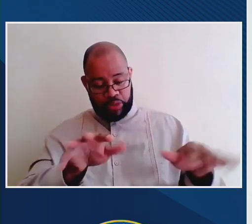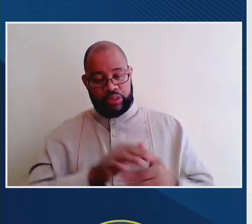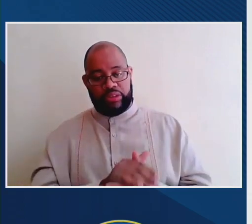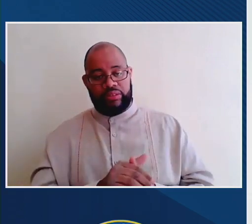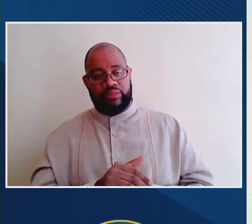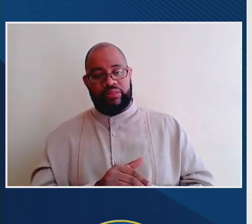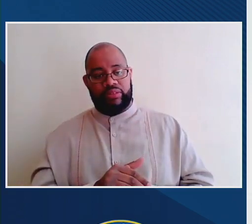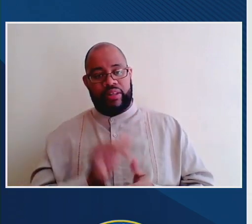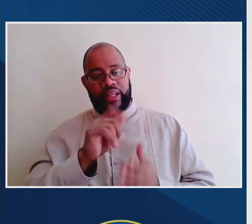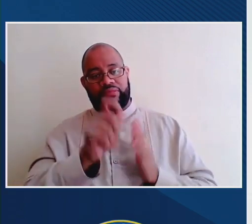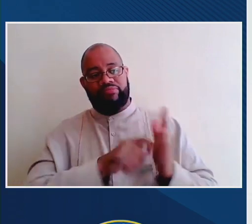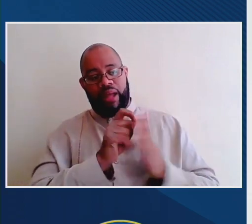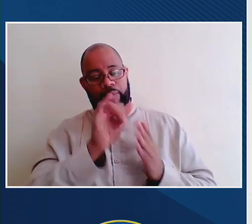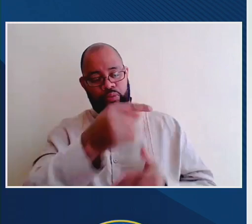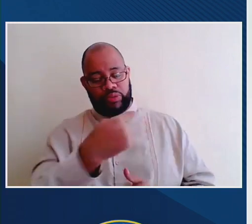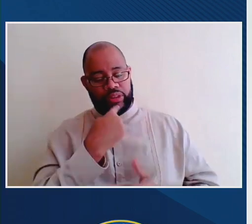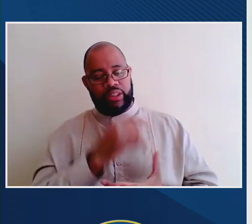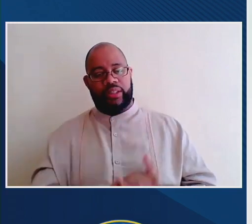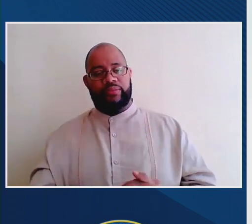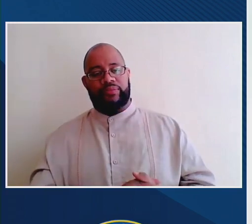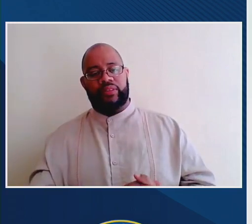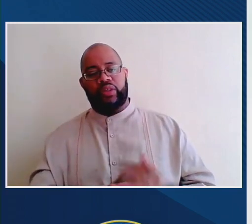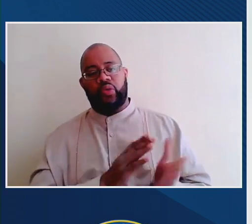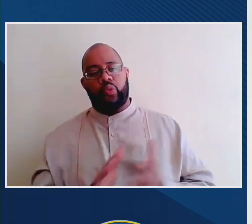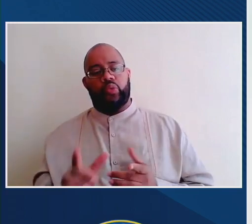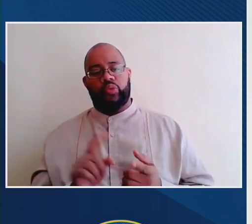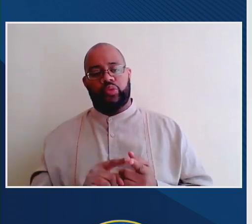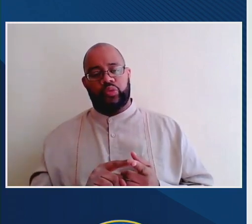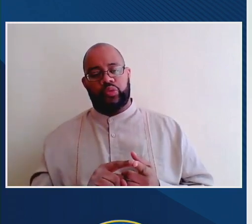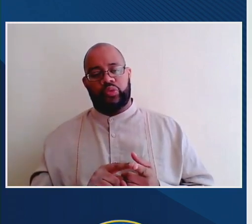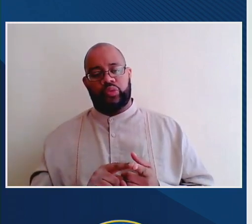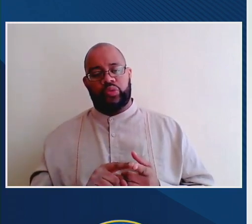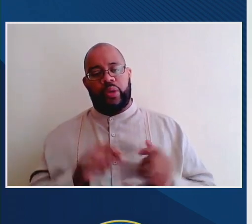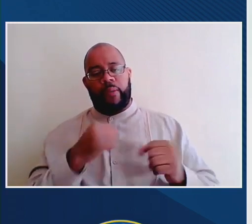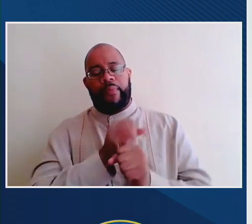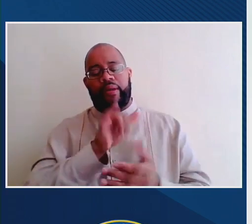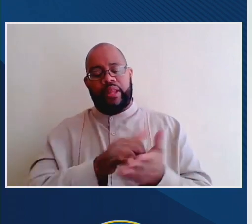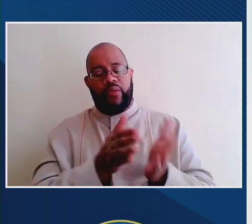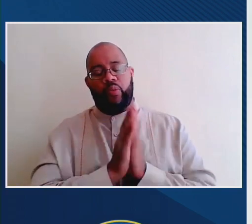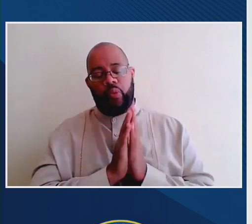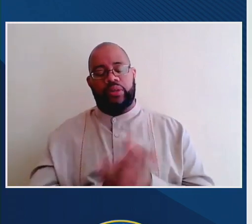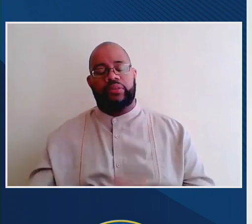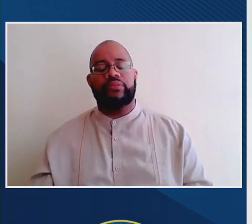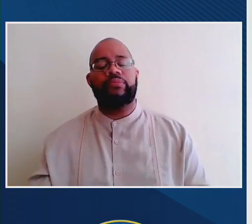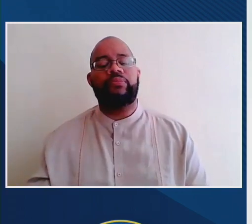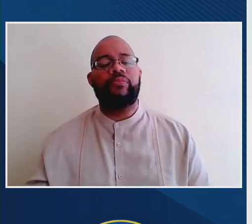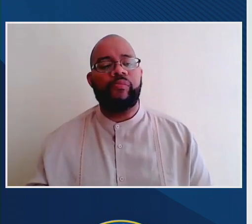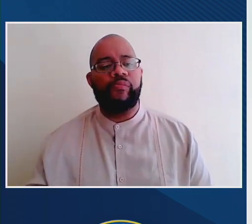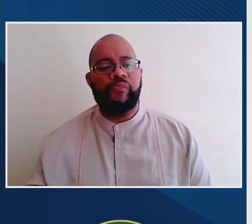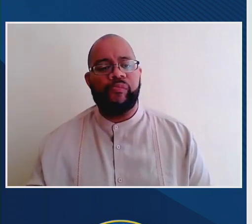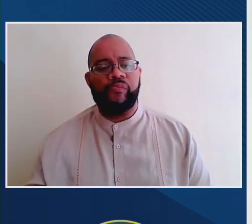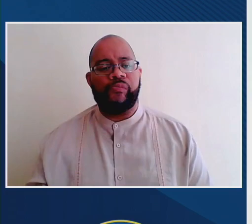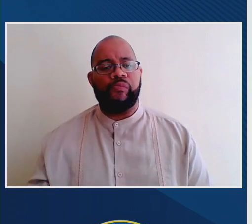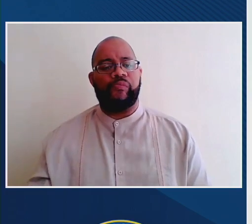as you said, in order to make the request. The school, if they actually did